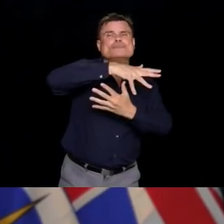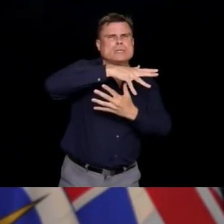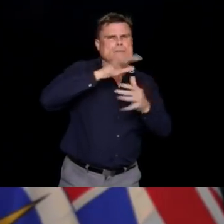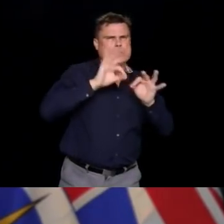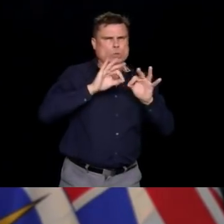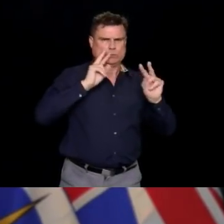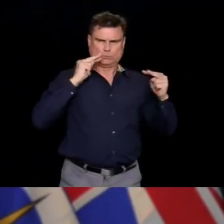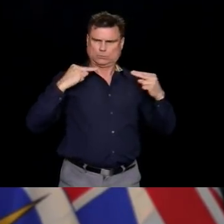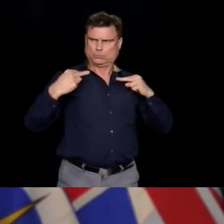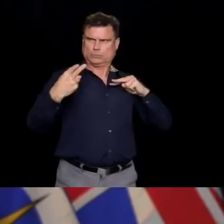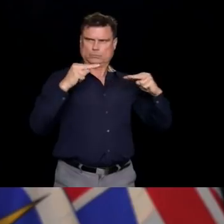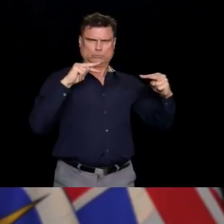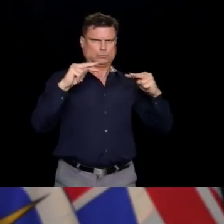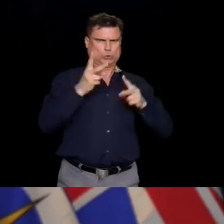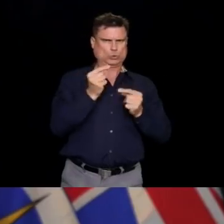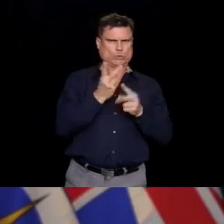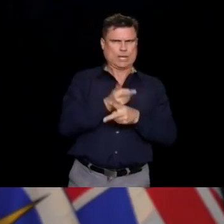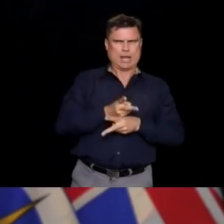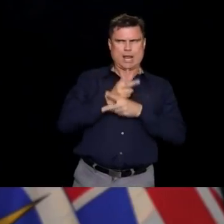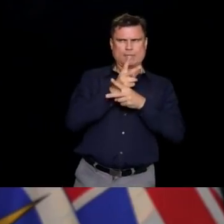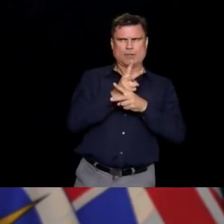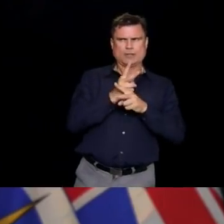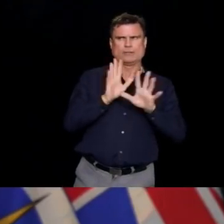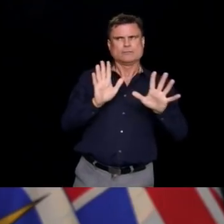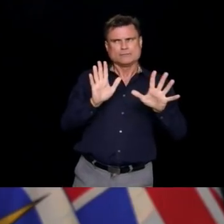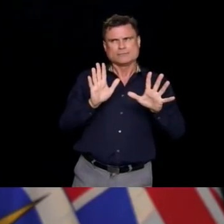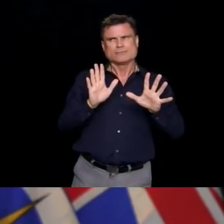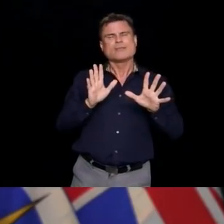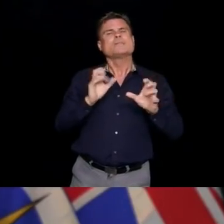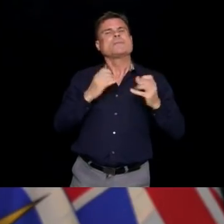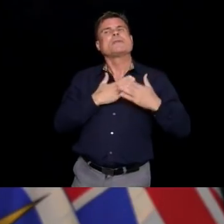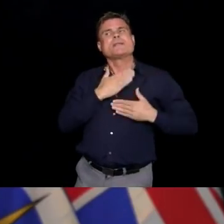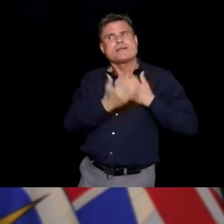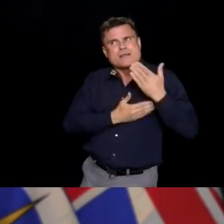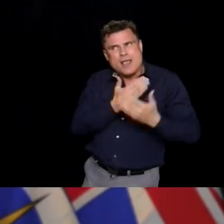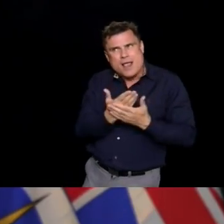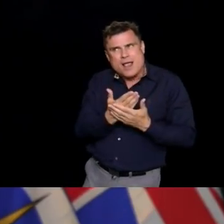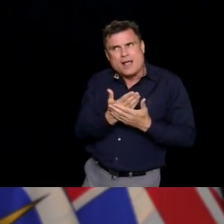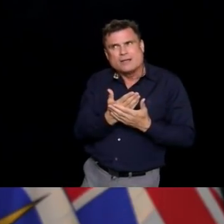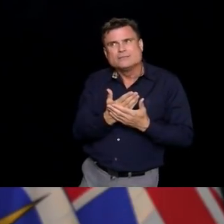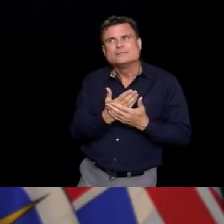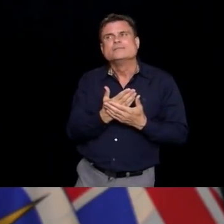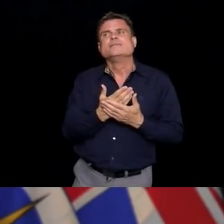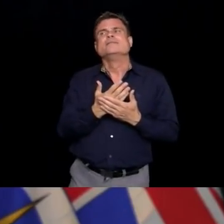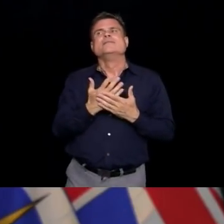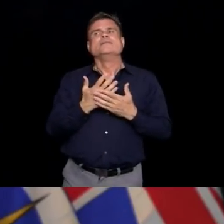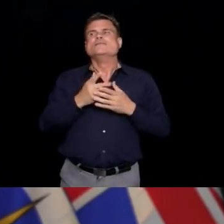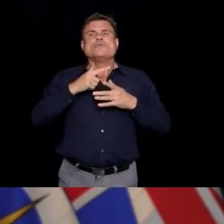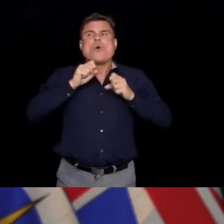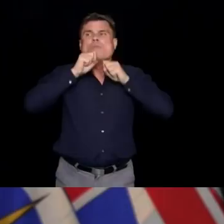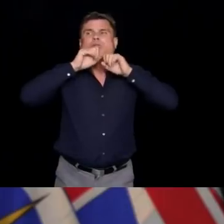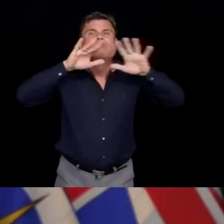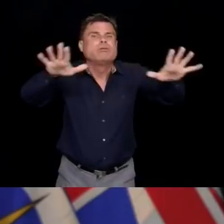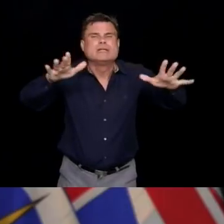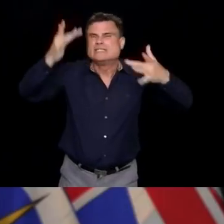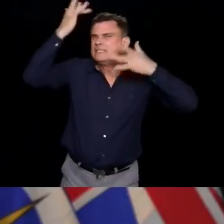Take steps to protect each other so you can spread kindness and joy and not the virus. In the same way that we don't what friends